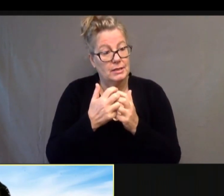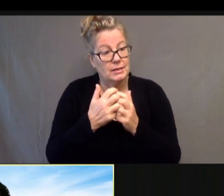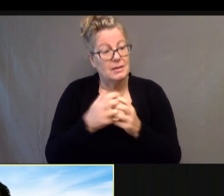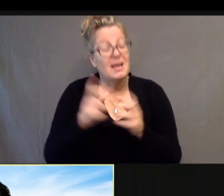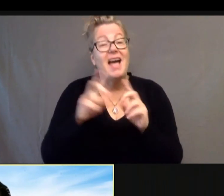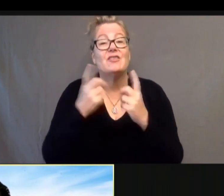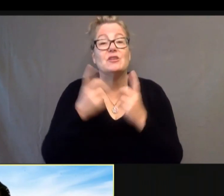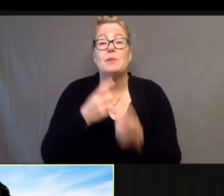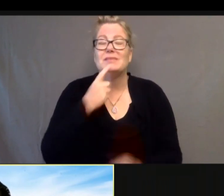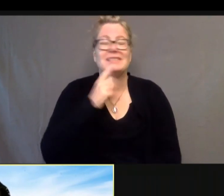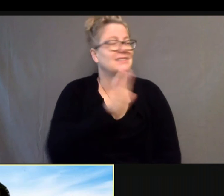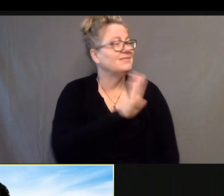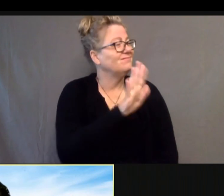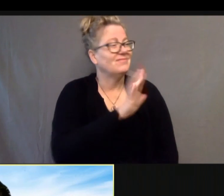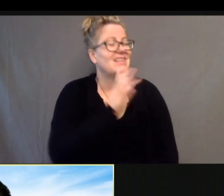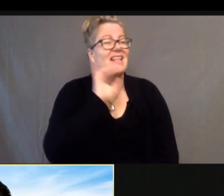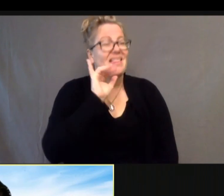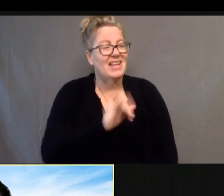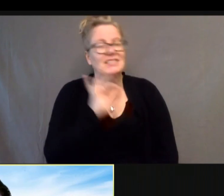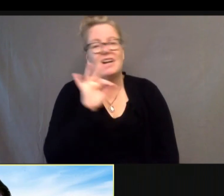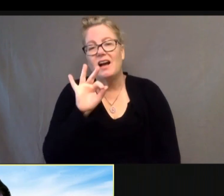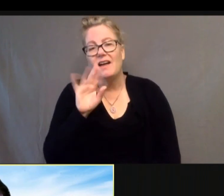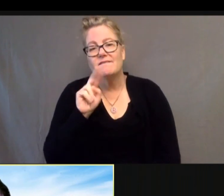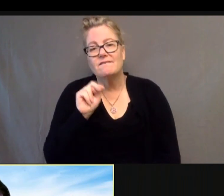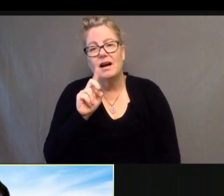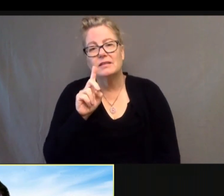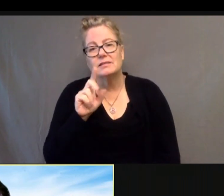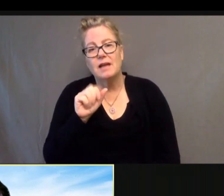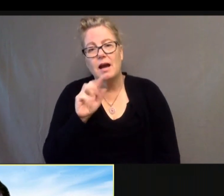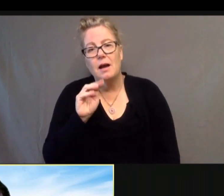talk about what a fundamental alteration really is?